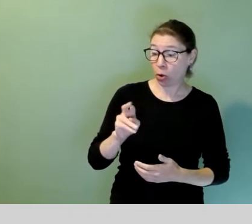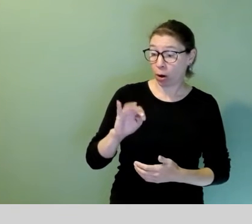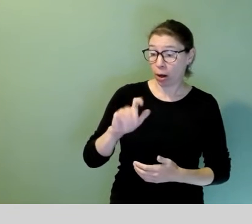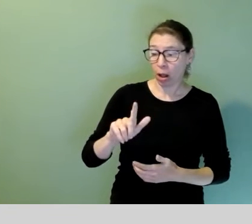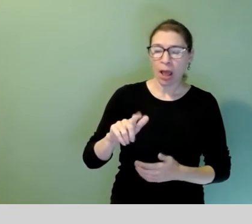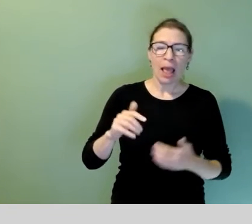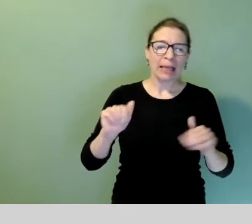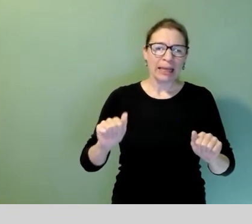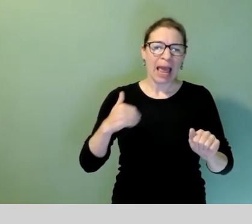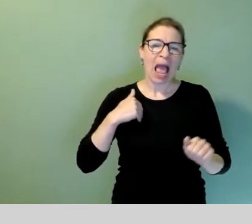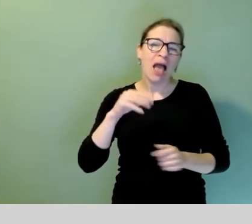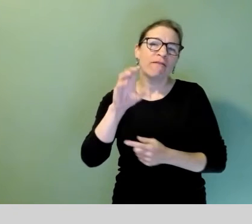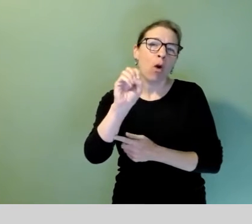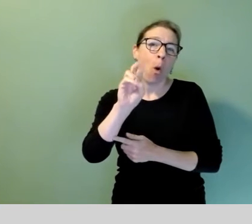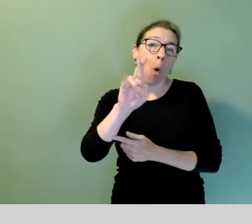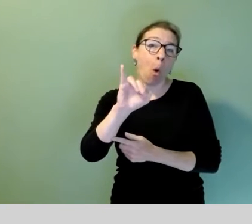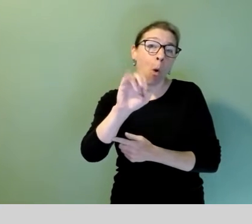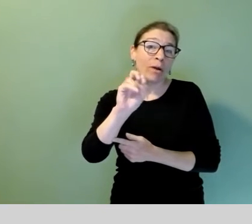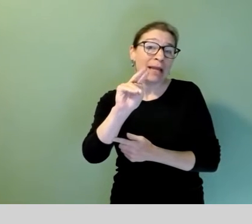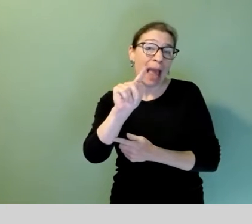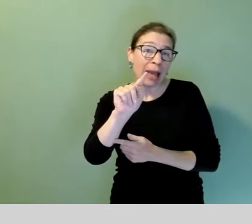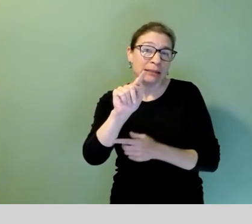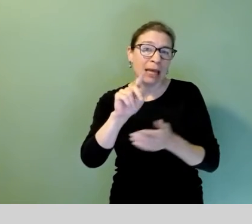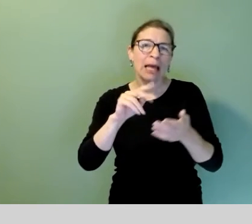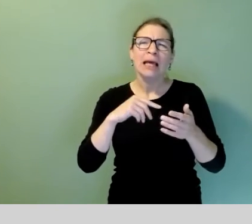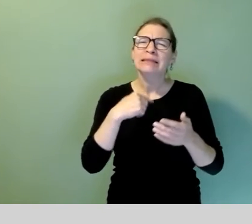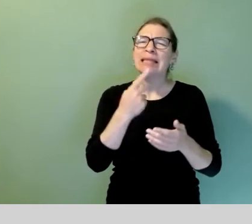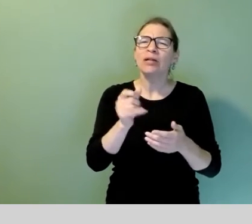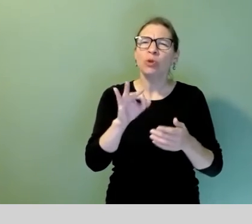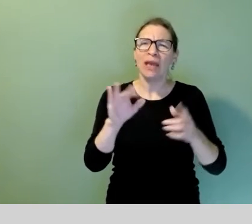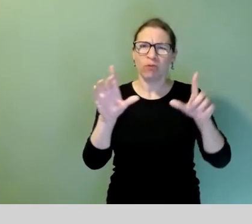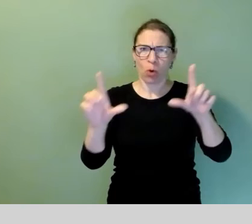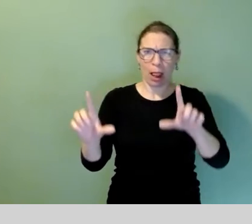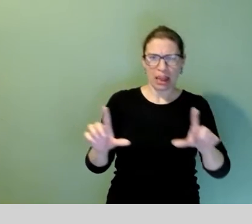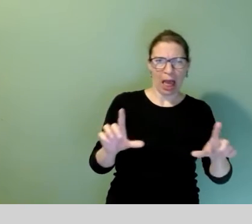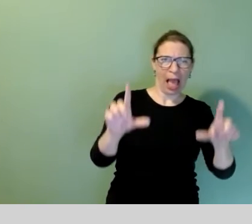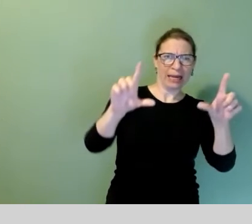which tells you whether you are aligning things vertically